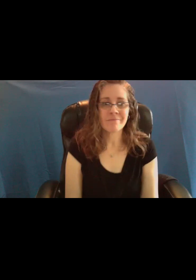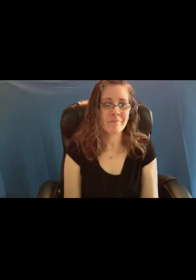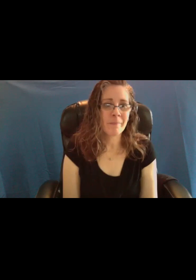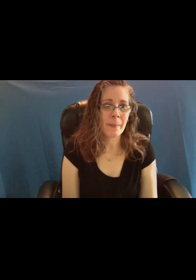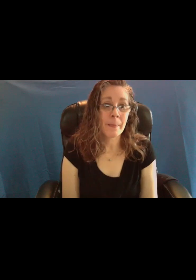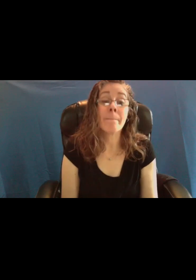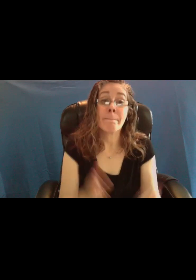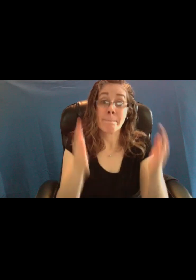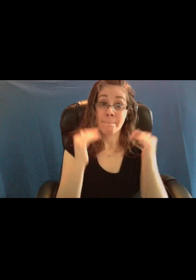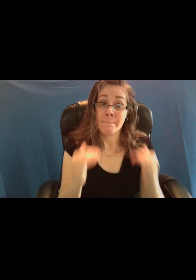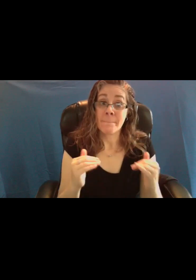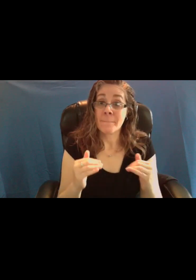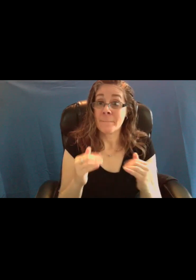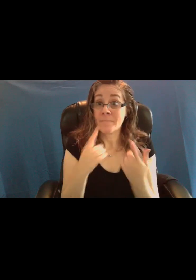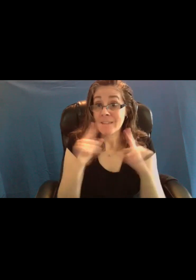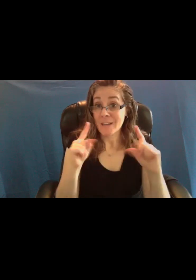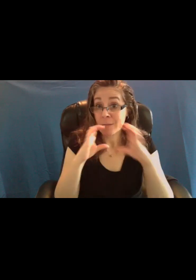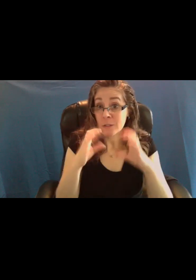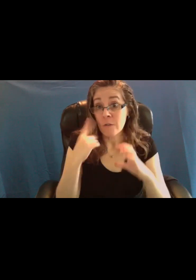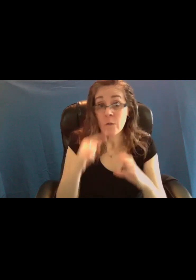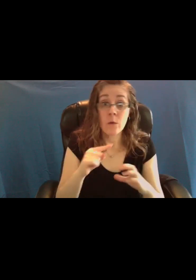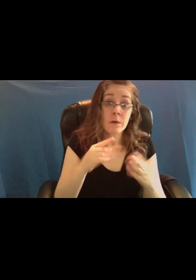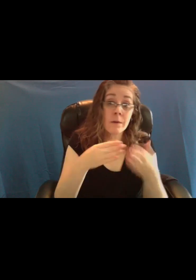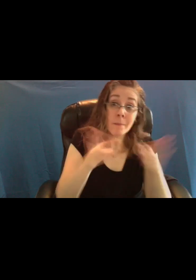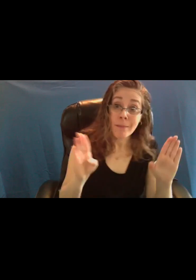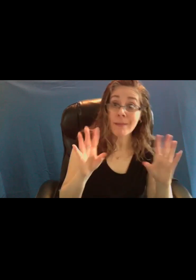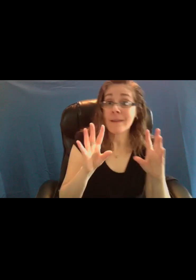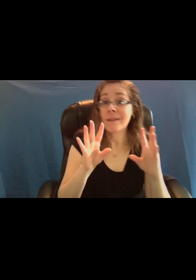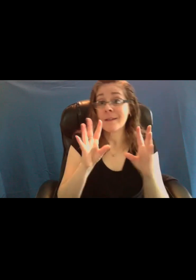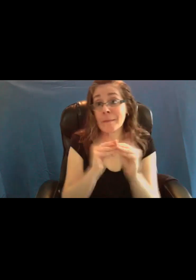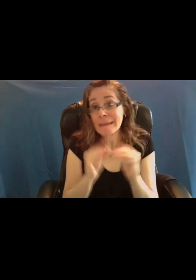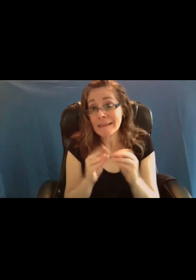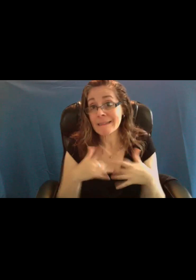effective communication for public meetings, events